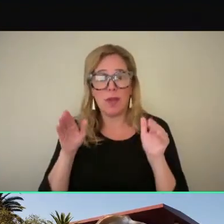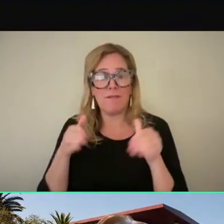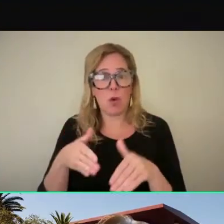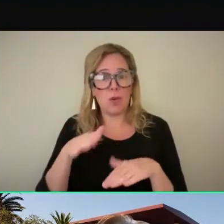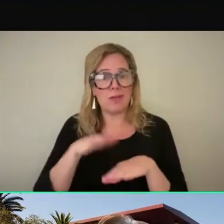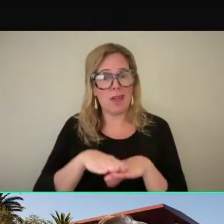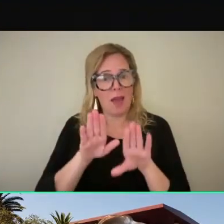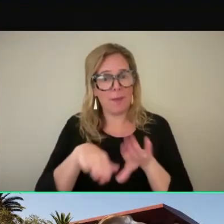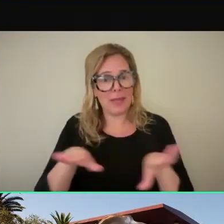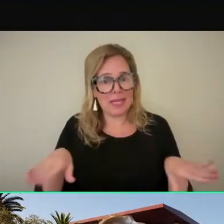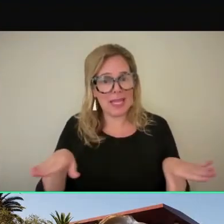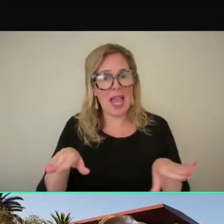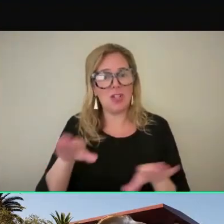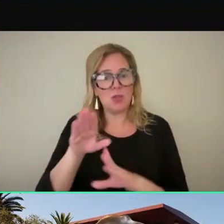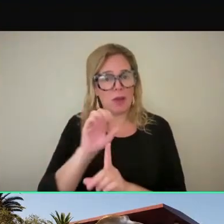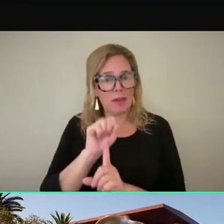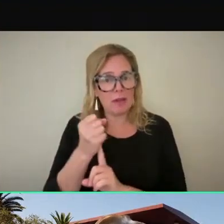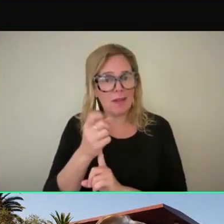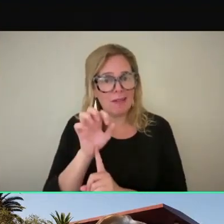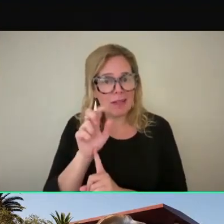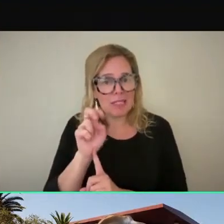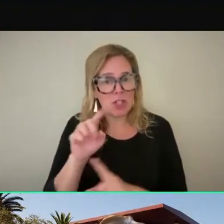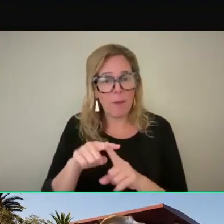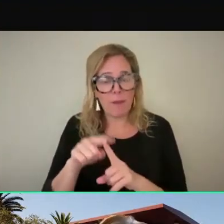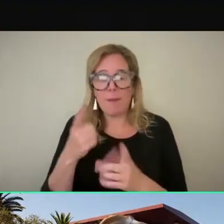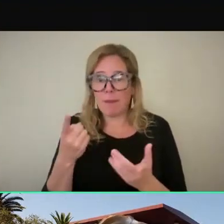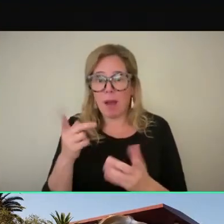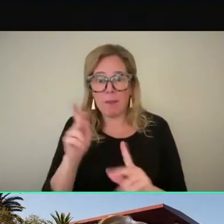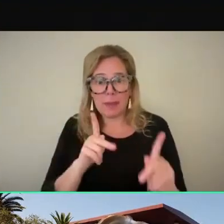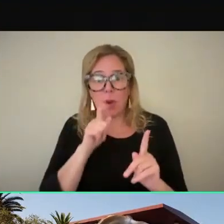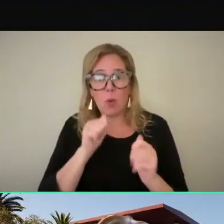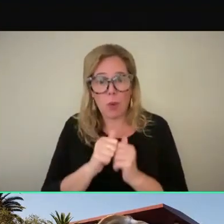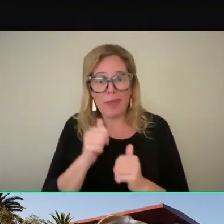but there are people with autism who are kids grow up to be people with autism who are adults.